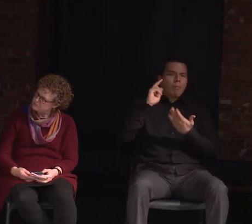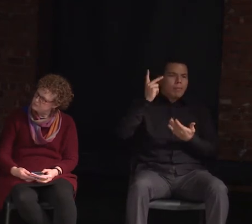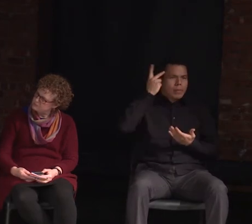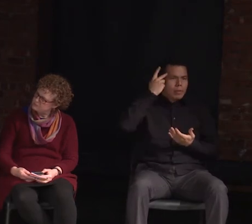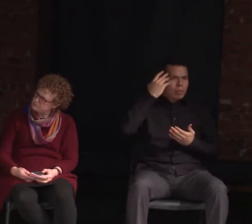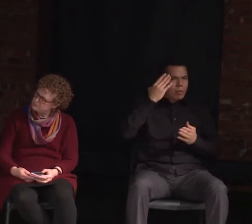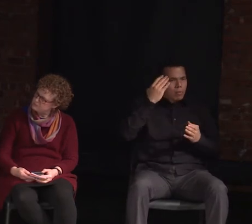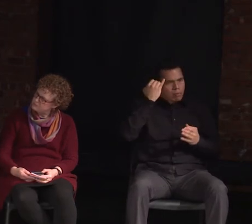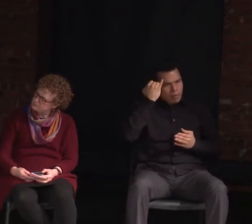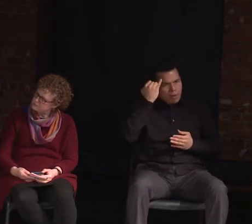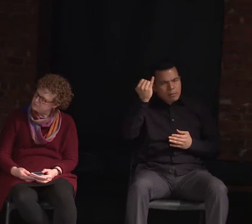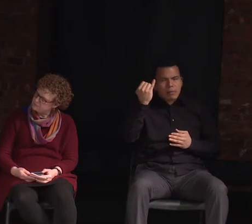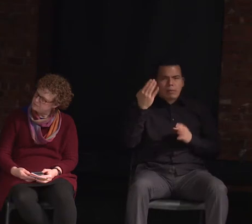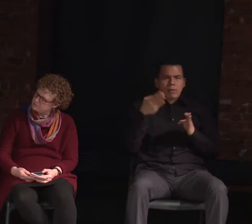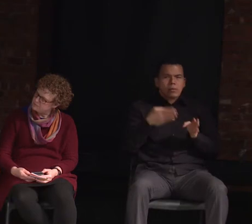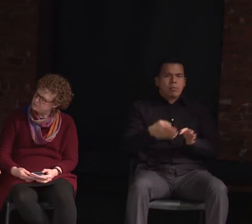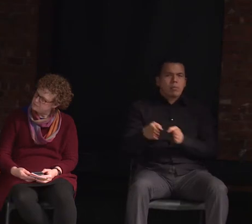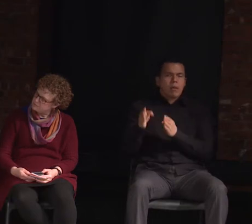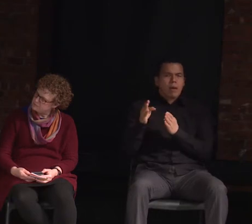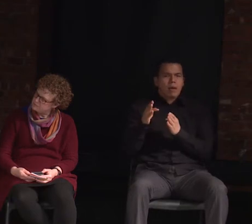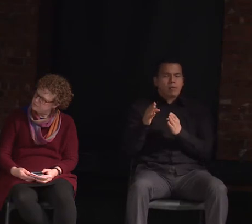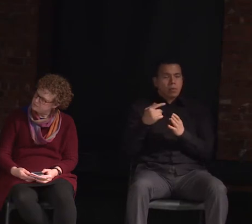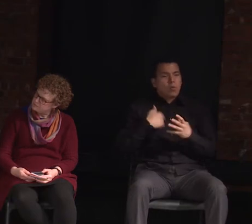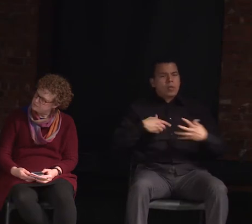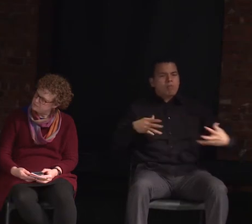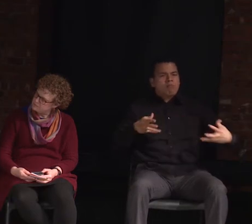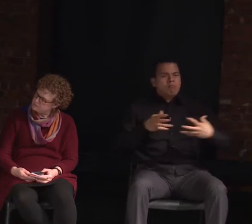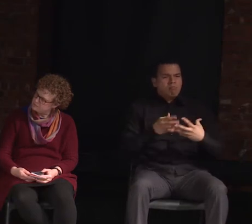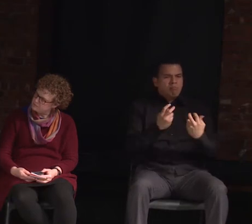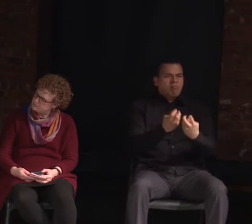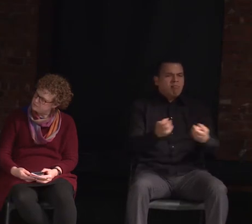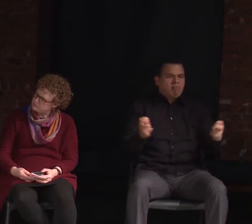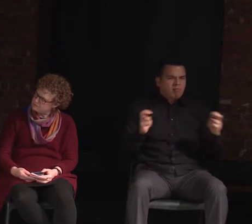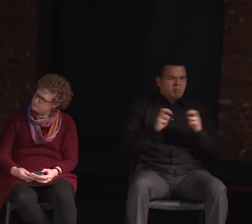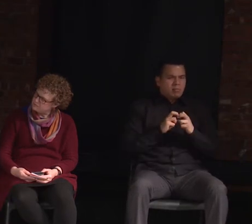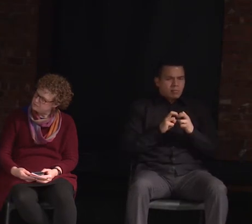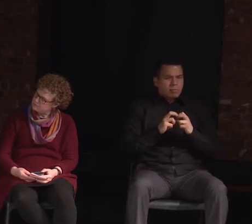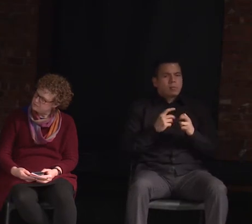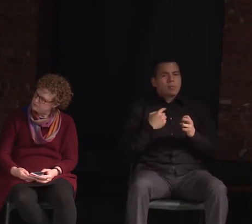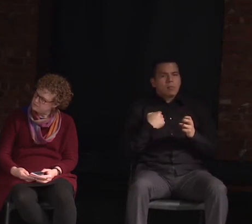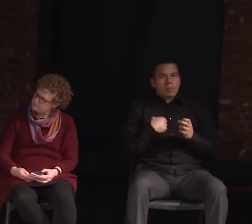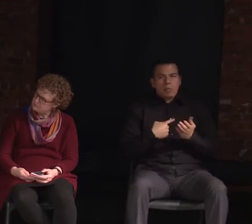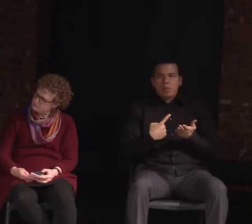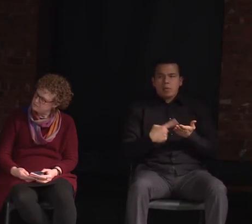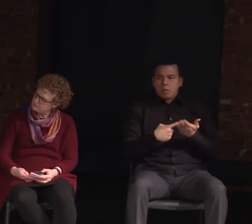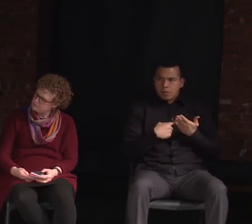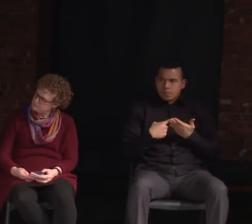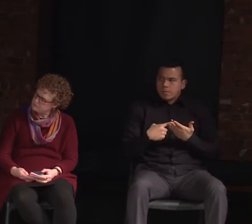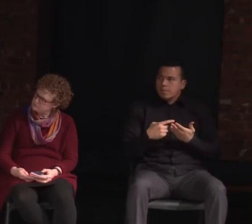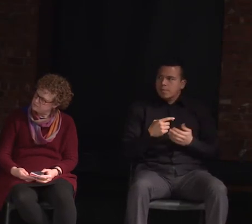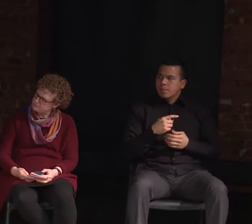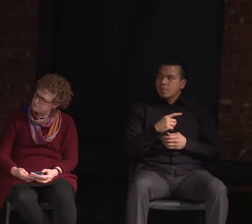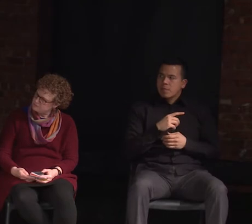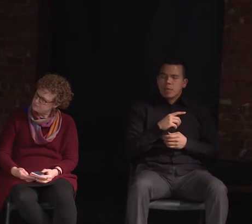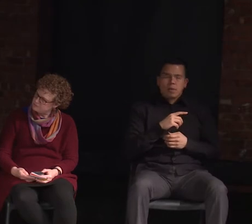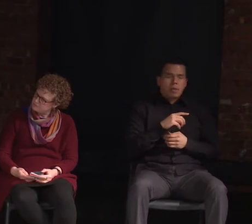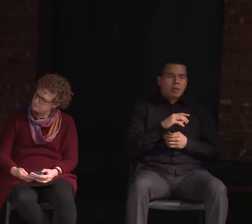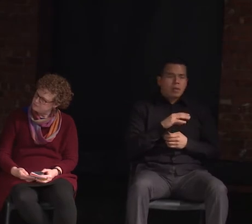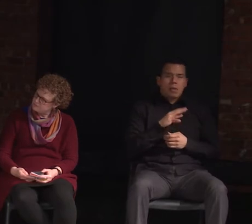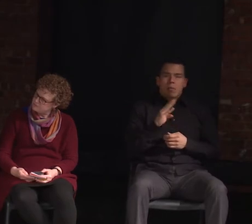We held a convening, and we highlighted both Hank Willis Thomas and Fabiano Rodriguez,